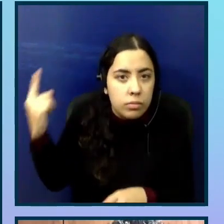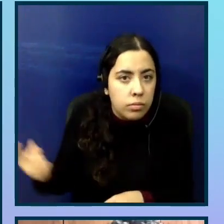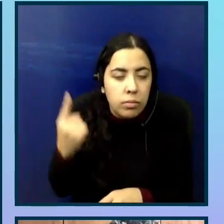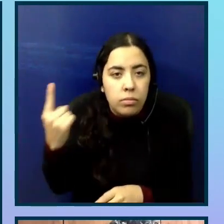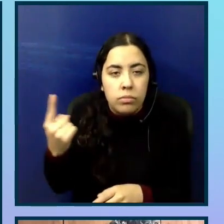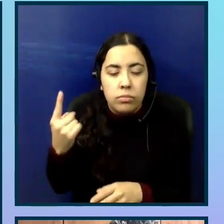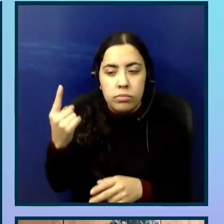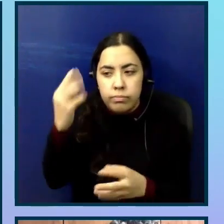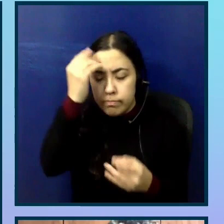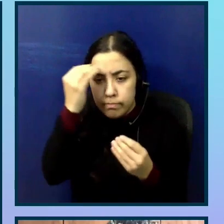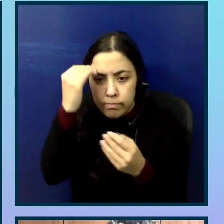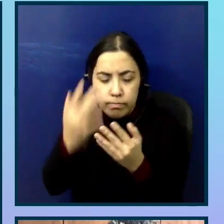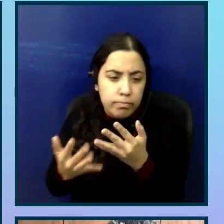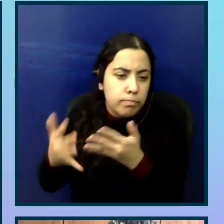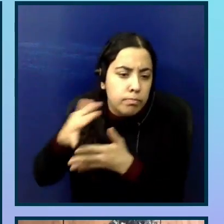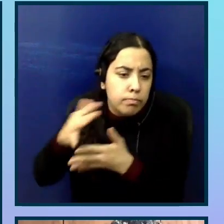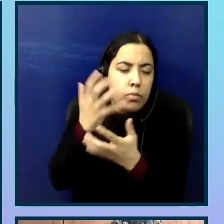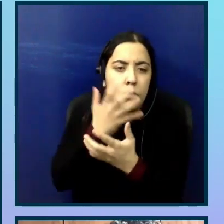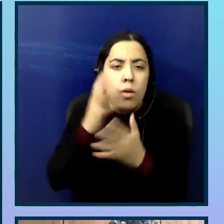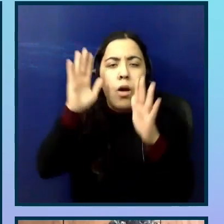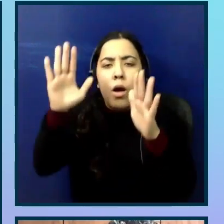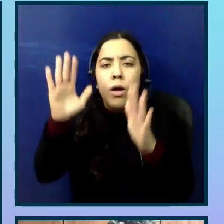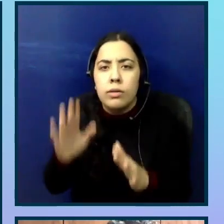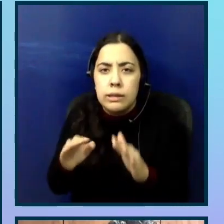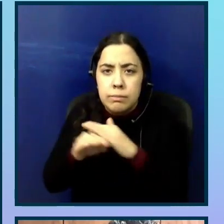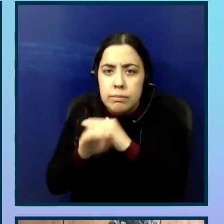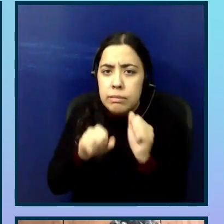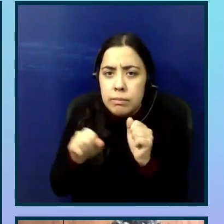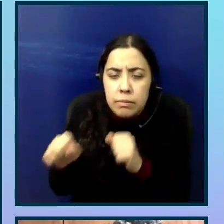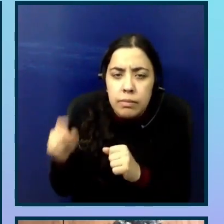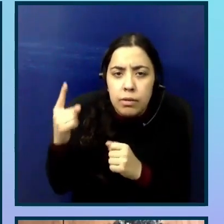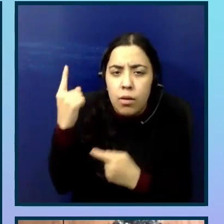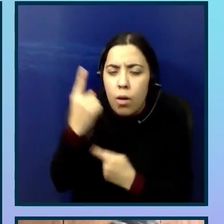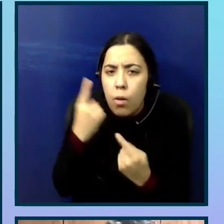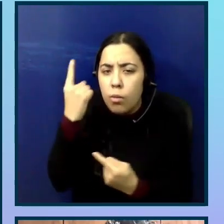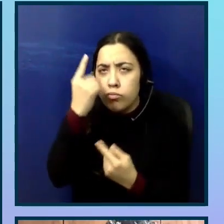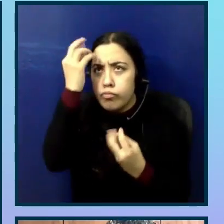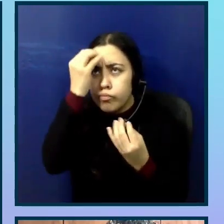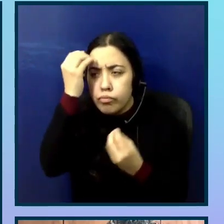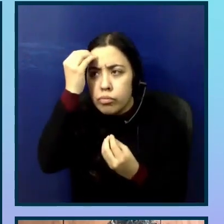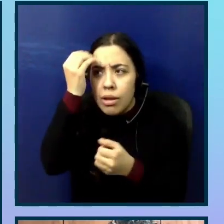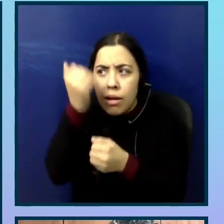how awesome accessibility was and how everyone should be able to use the product,